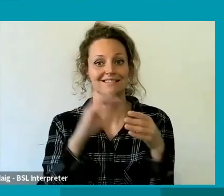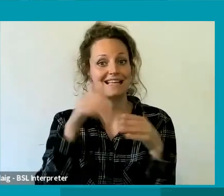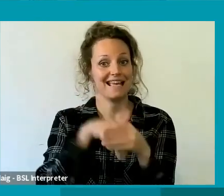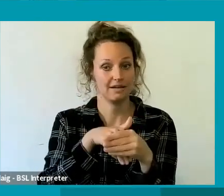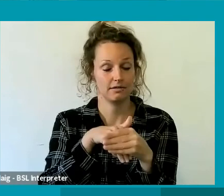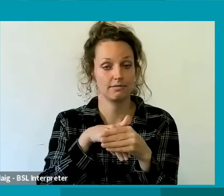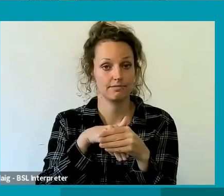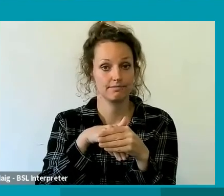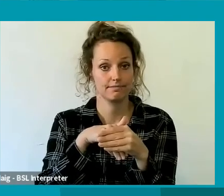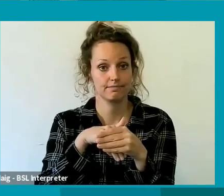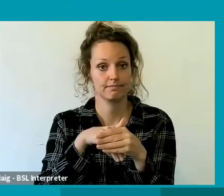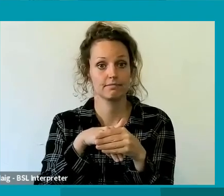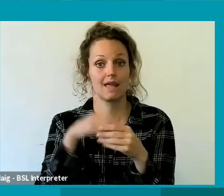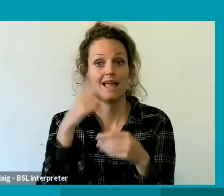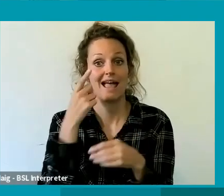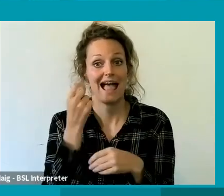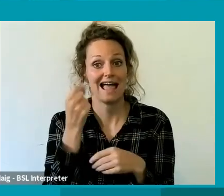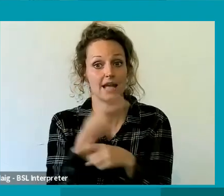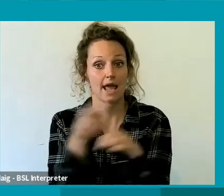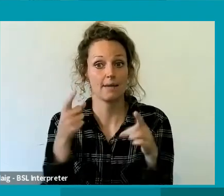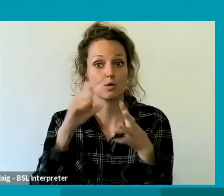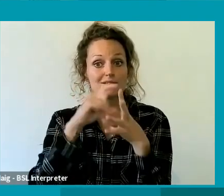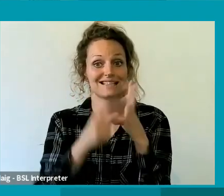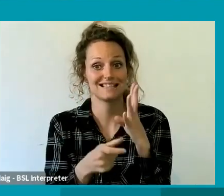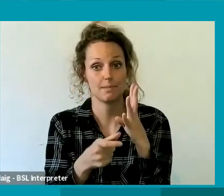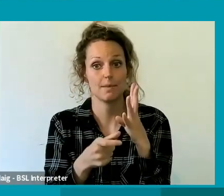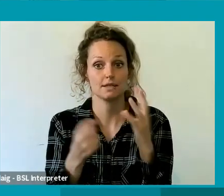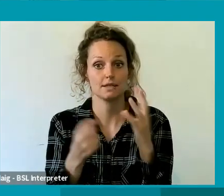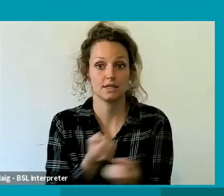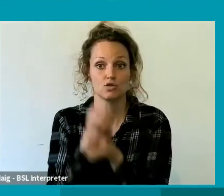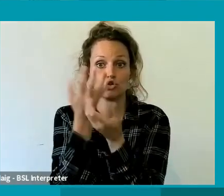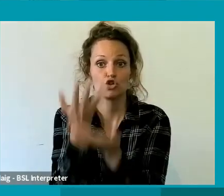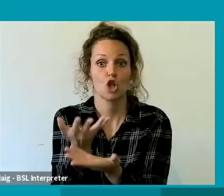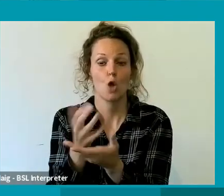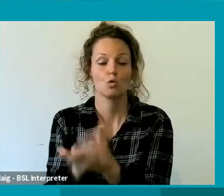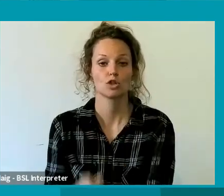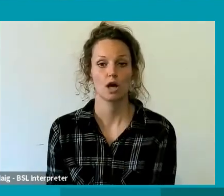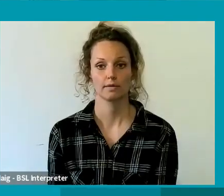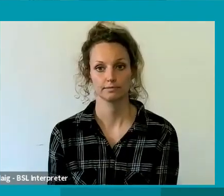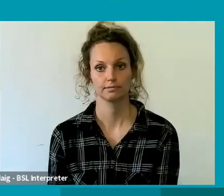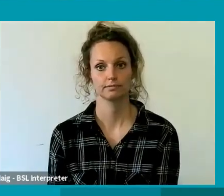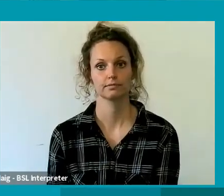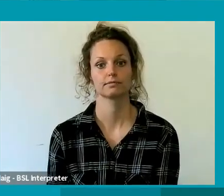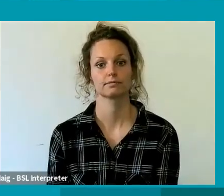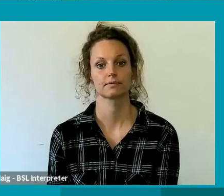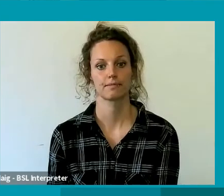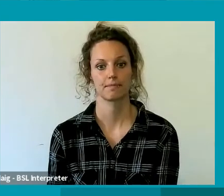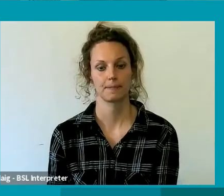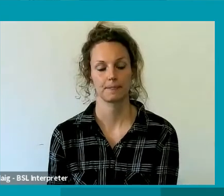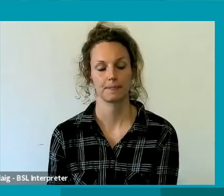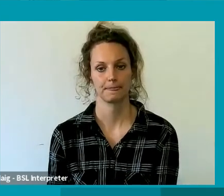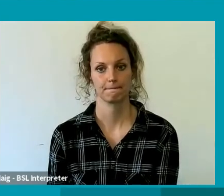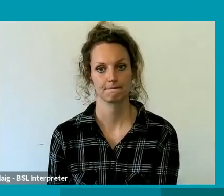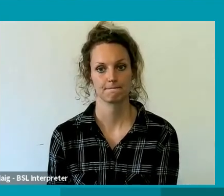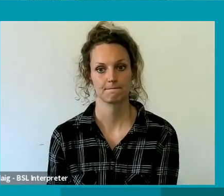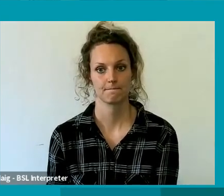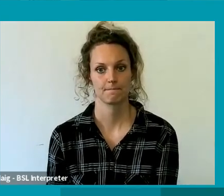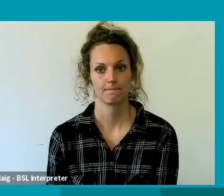LinkedIn is being diversified and inclusive. UM, But there's also 10 LinkedIn profile summaries that we love,